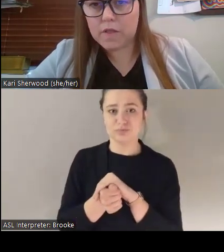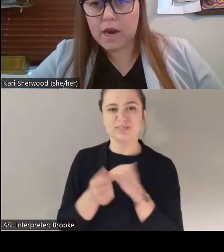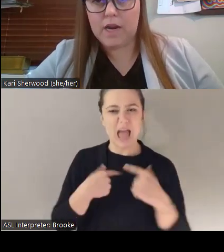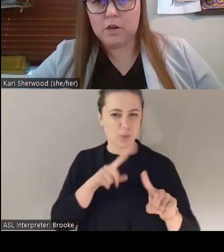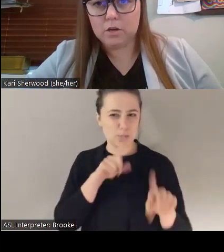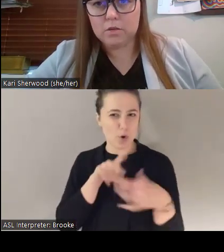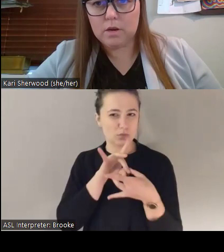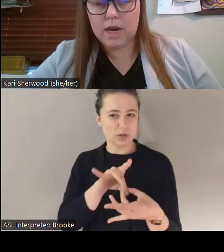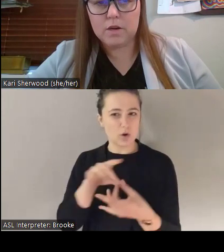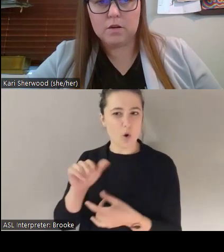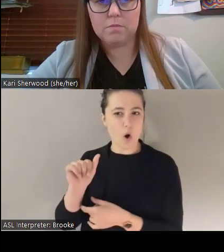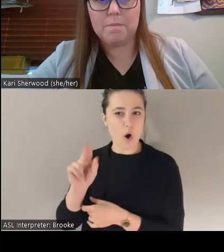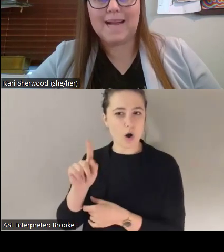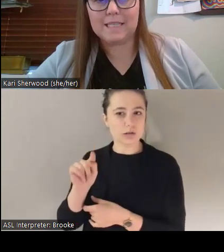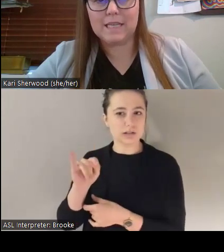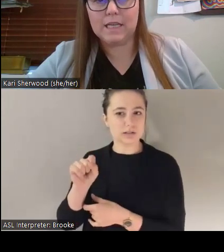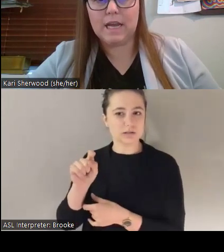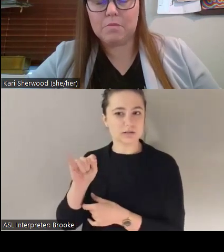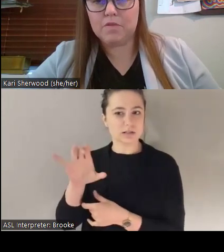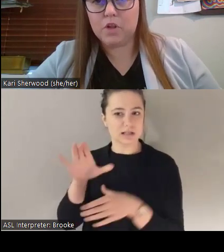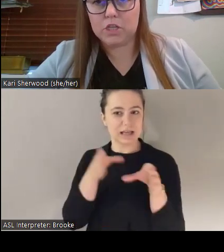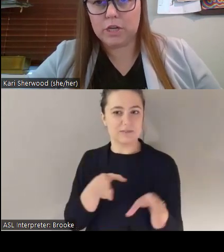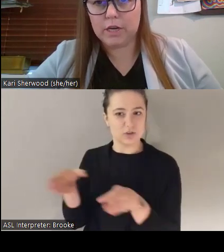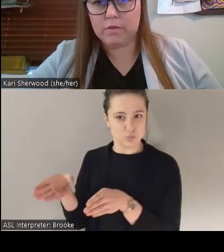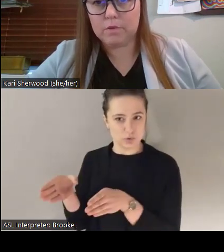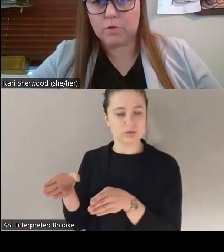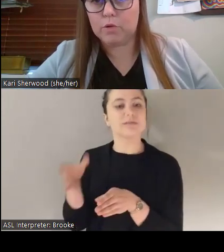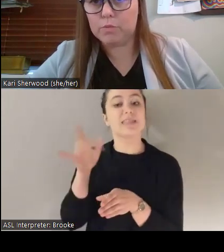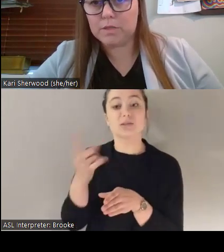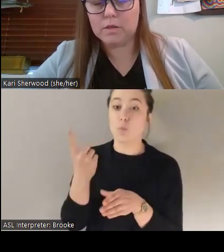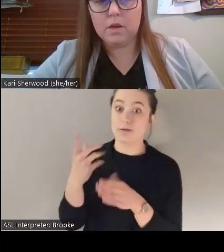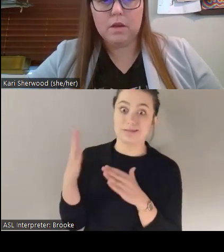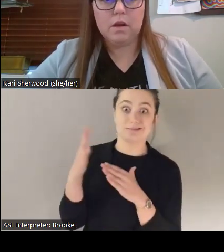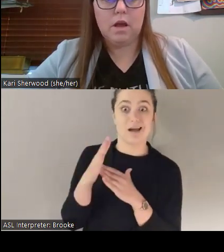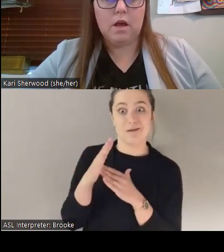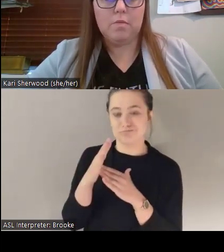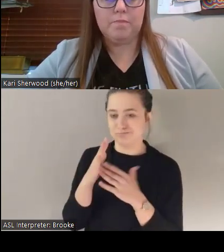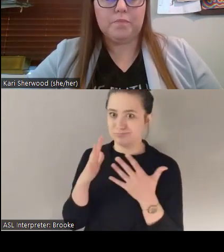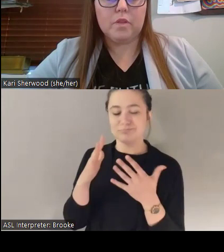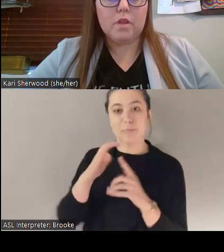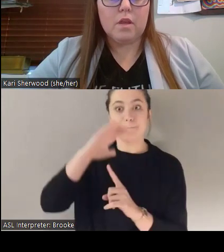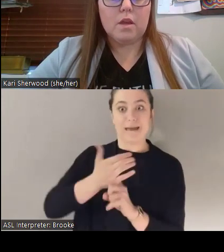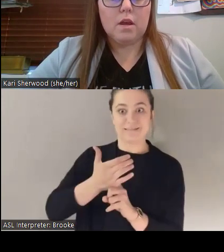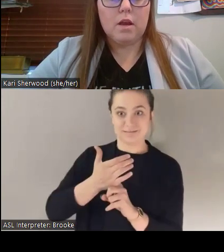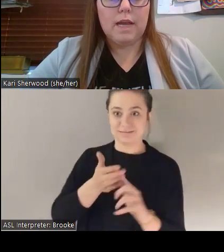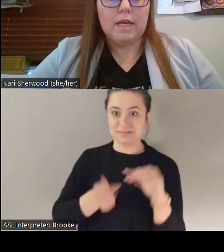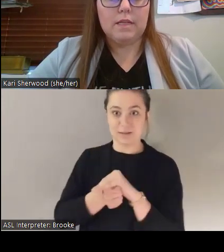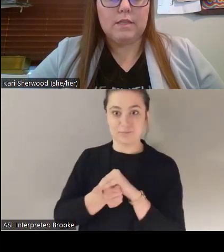of the higher masking and camouflaging groups,